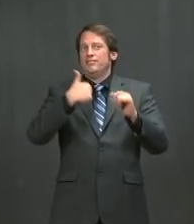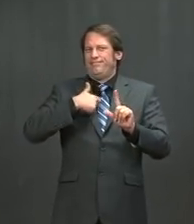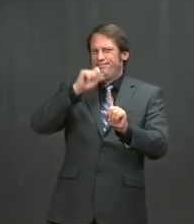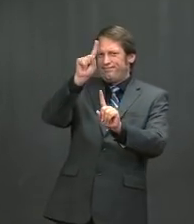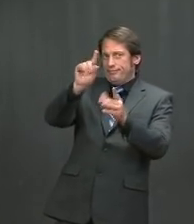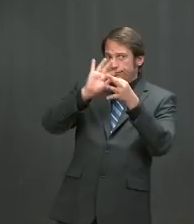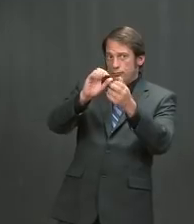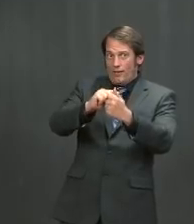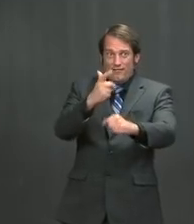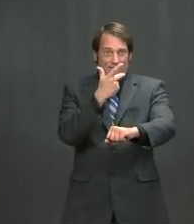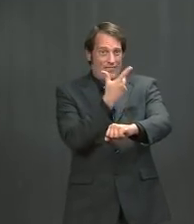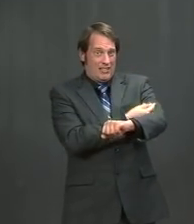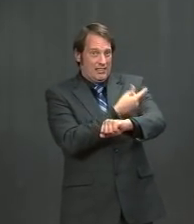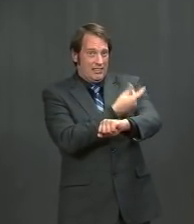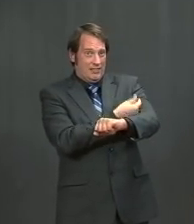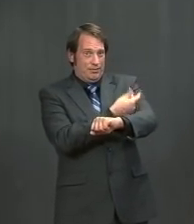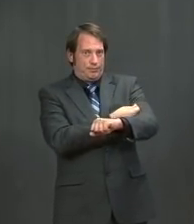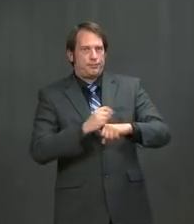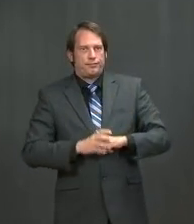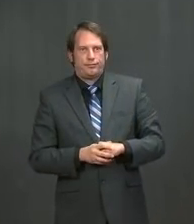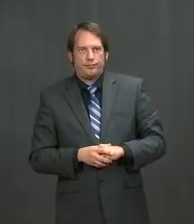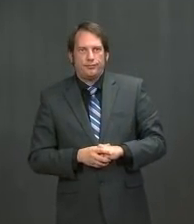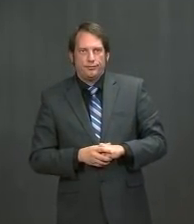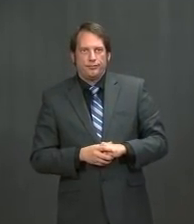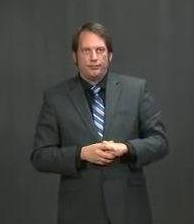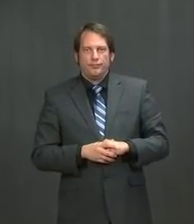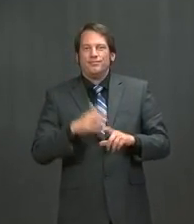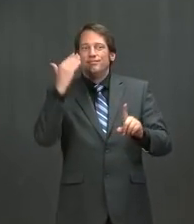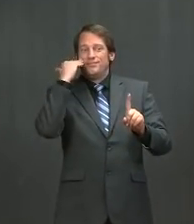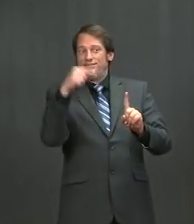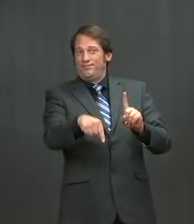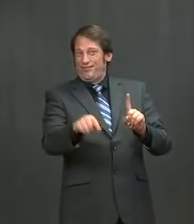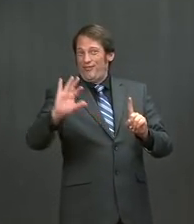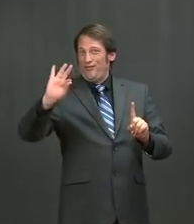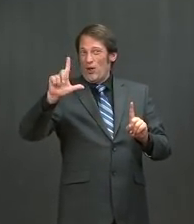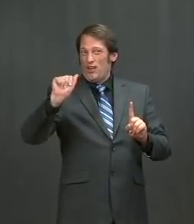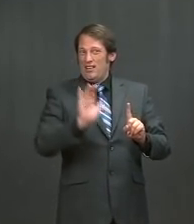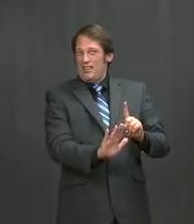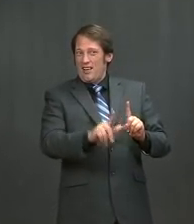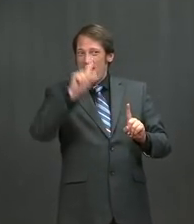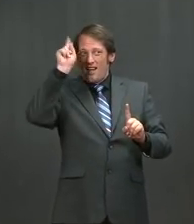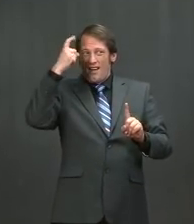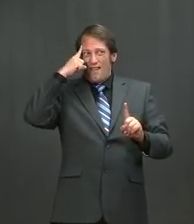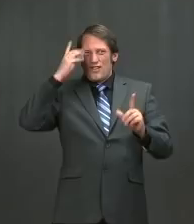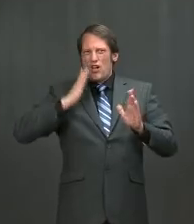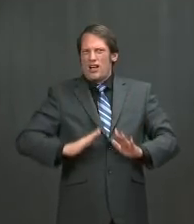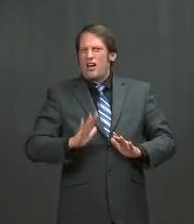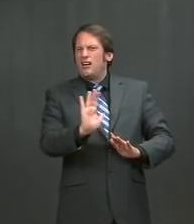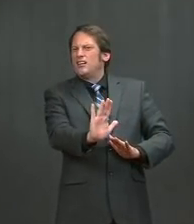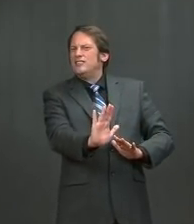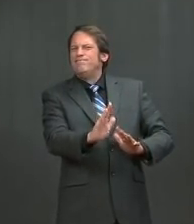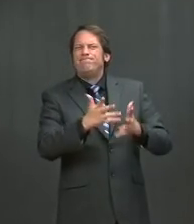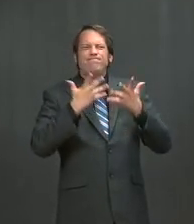that Governor DeSantis, in Florida, had been dealing with some sort -- some sort of improper dealings with the supermarket chain,